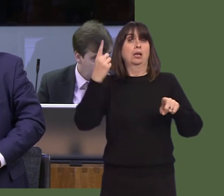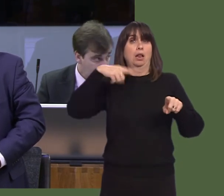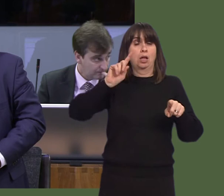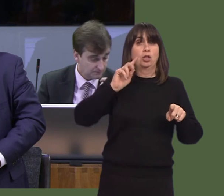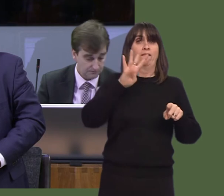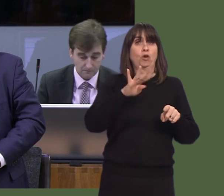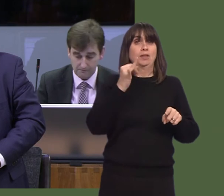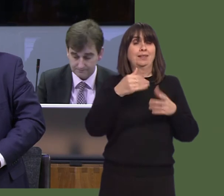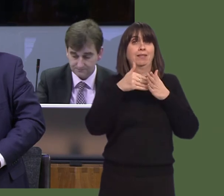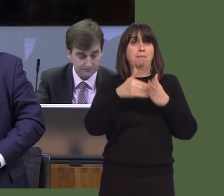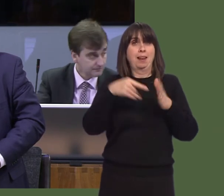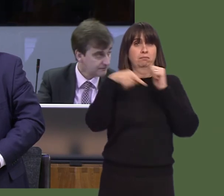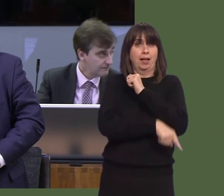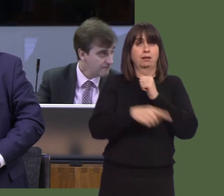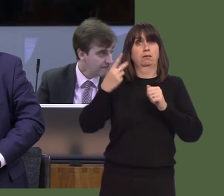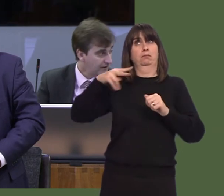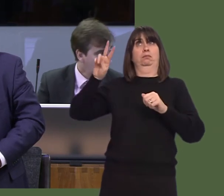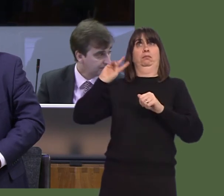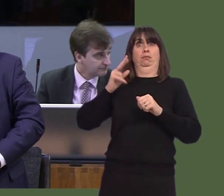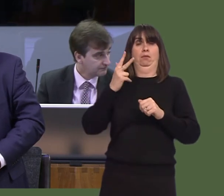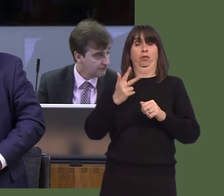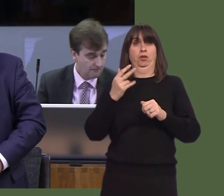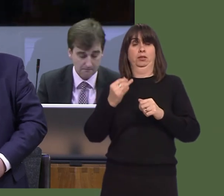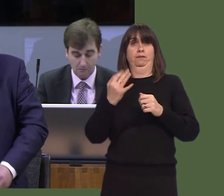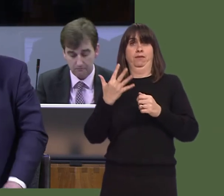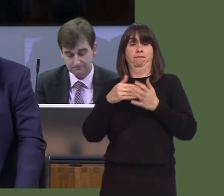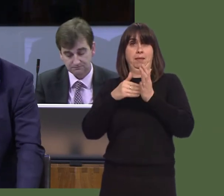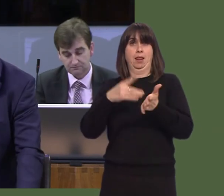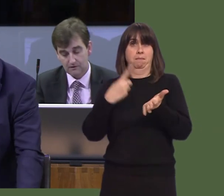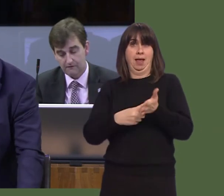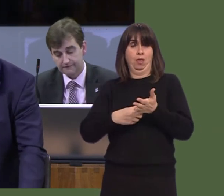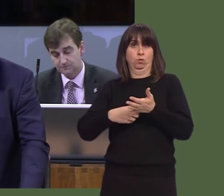look like in the future?í Leanne Wood AM: I agree with you, First Minister,